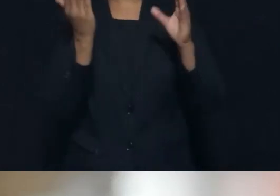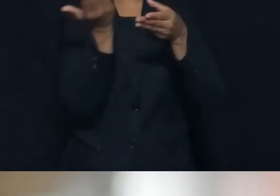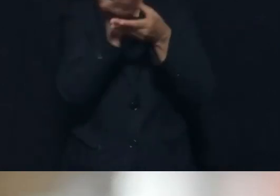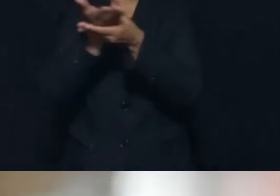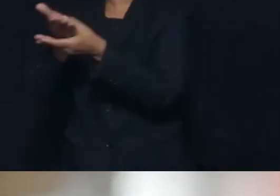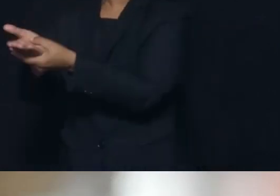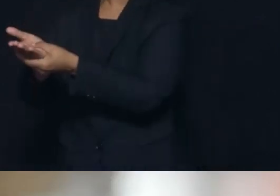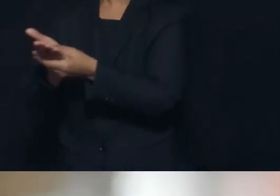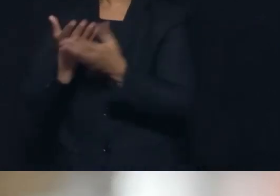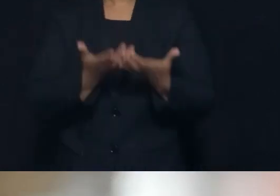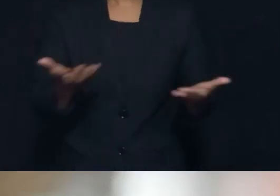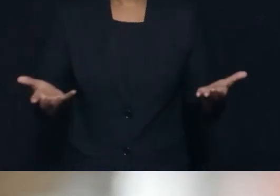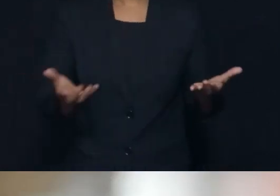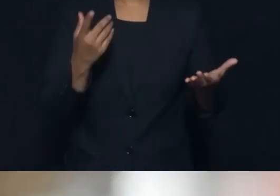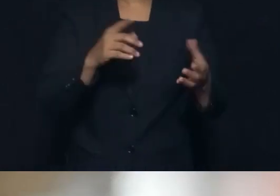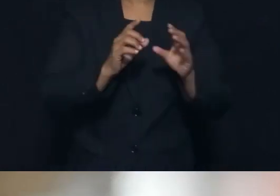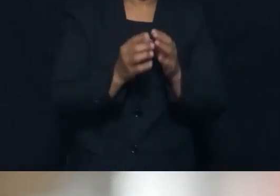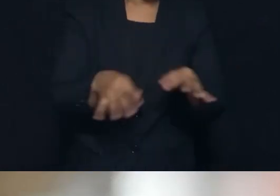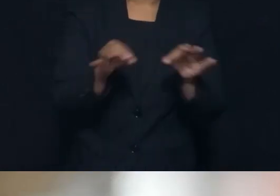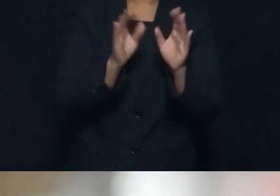And make sure that you get the draft documents. And you contribute also to the drafting.